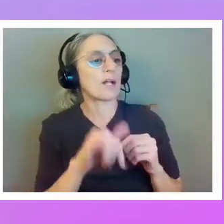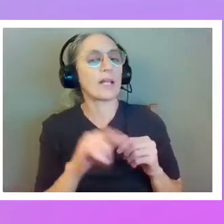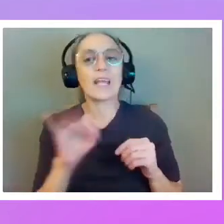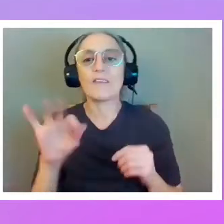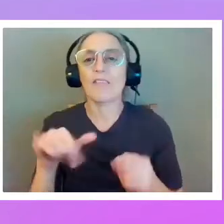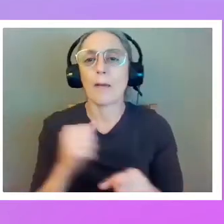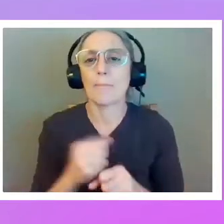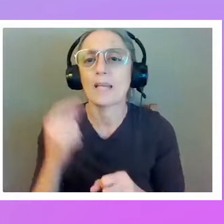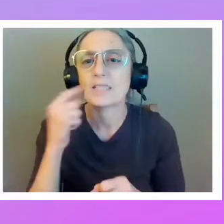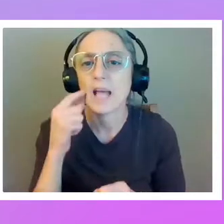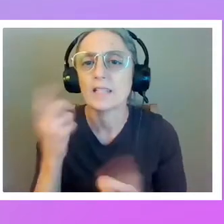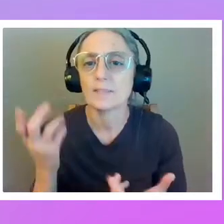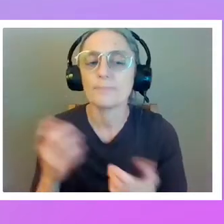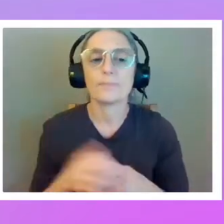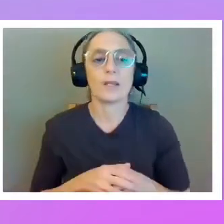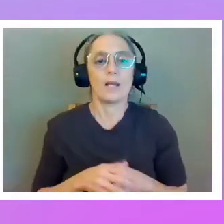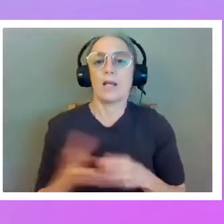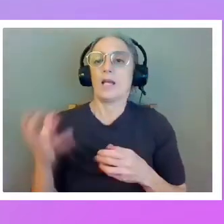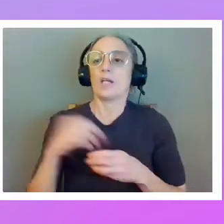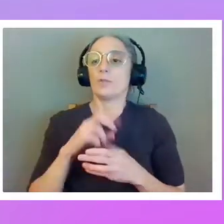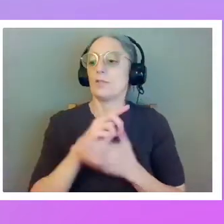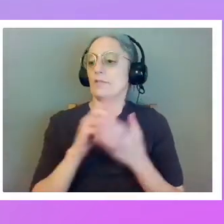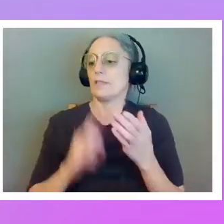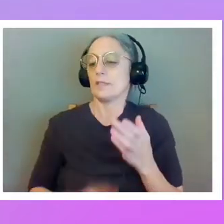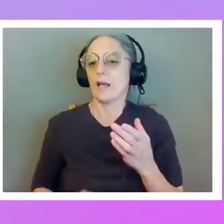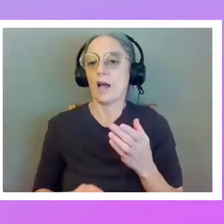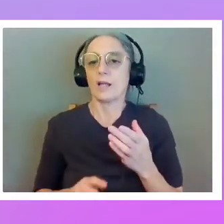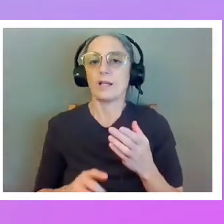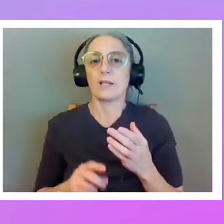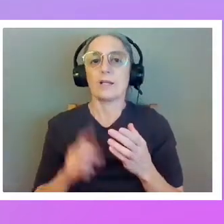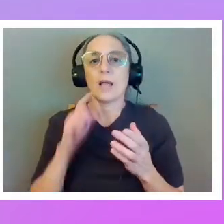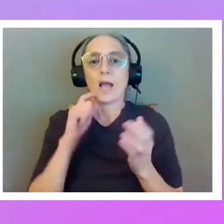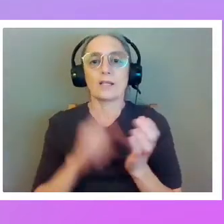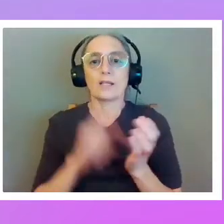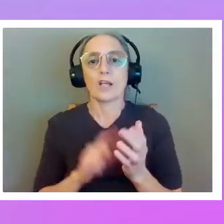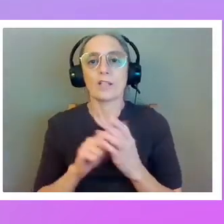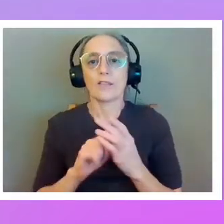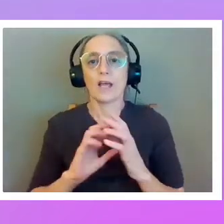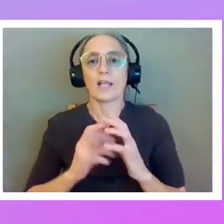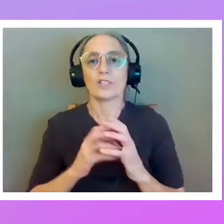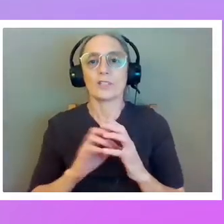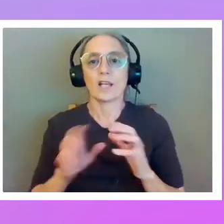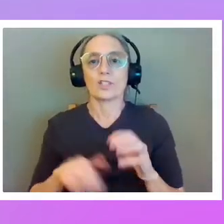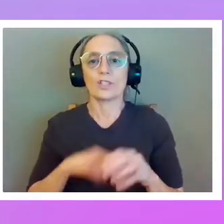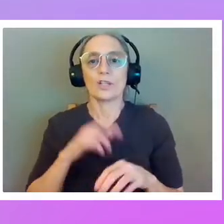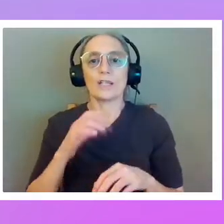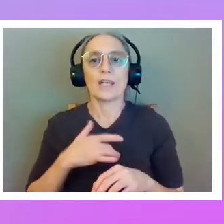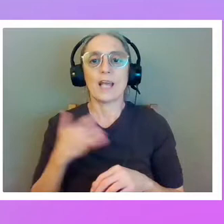Inclusive design attempts to acknowledge the intersectional nature of human beings.